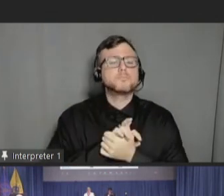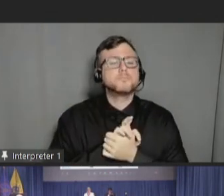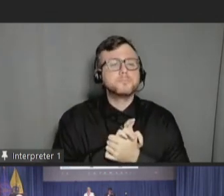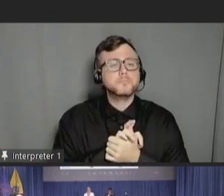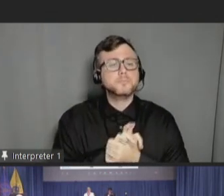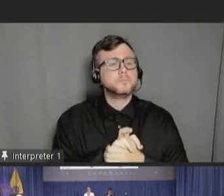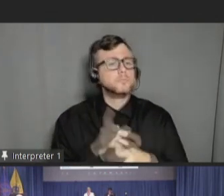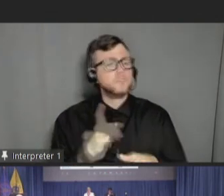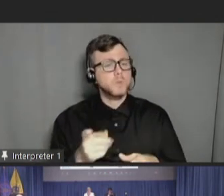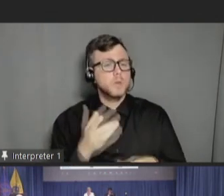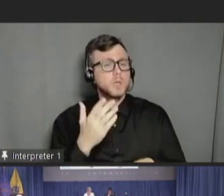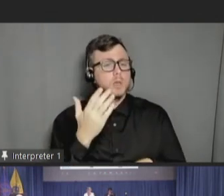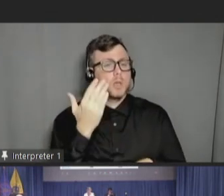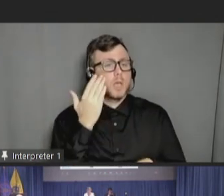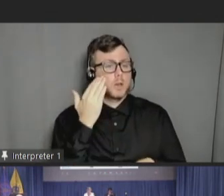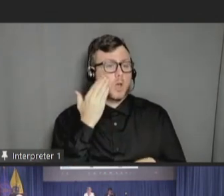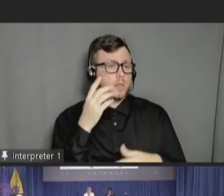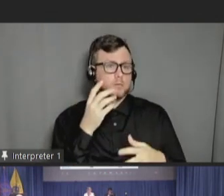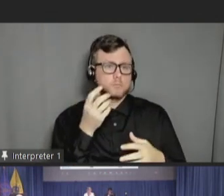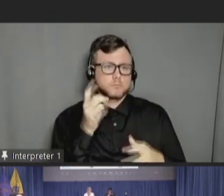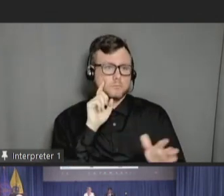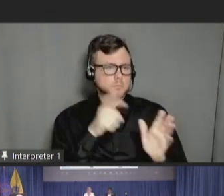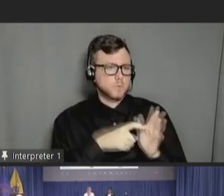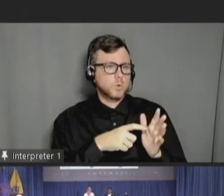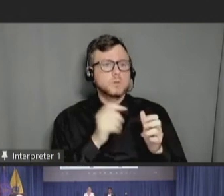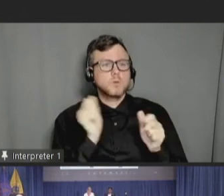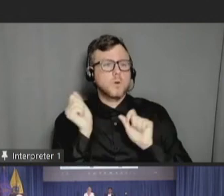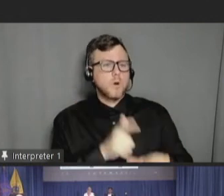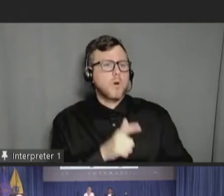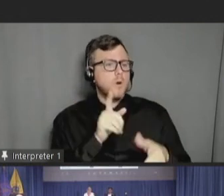Finally, I want to acknowledge the many investigators. And this is really the tip